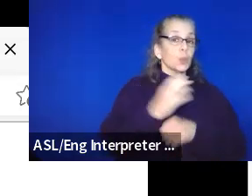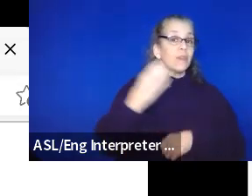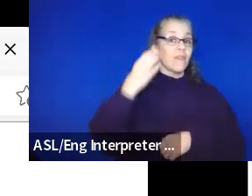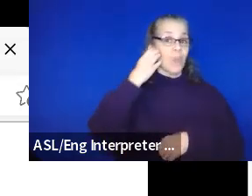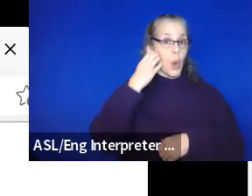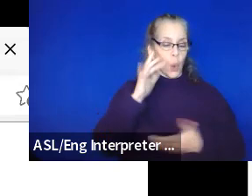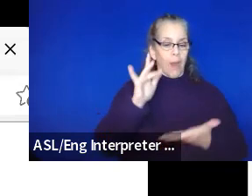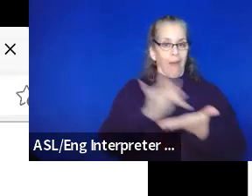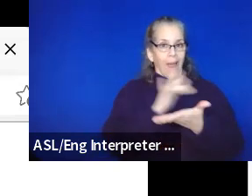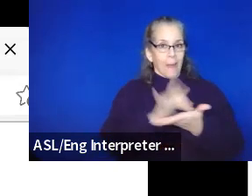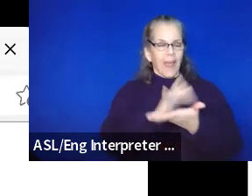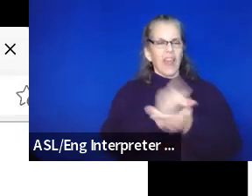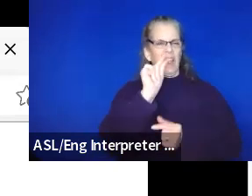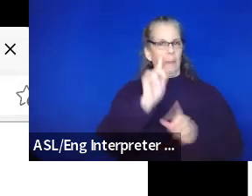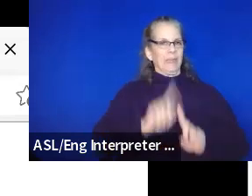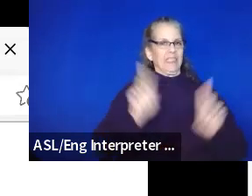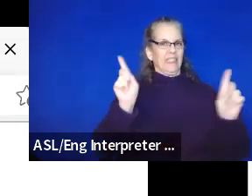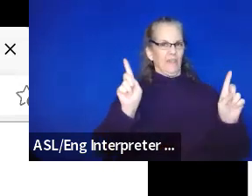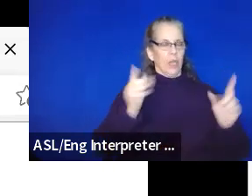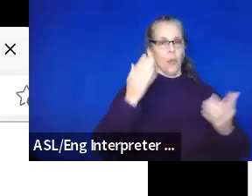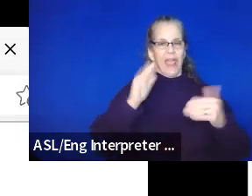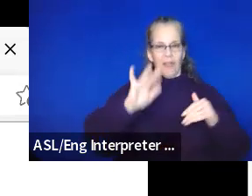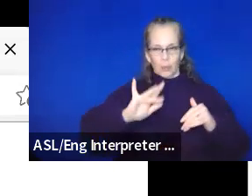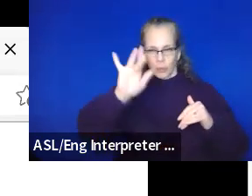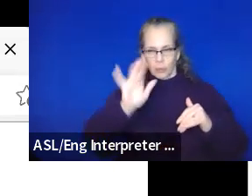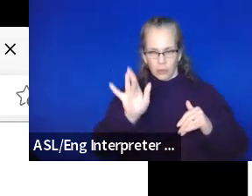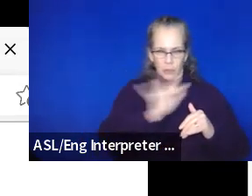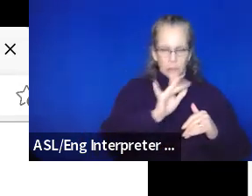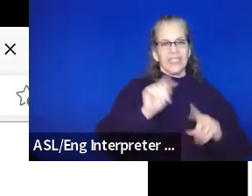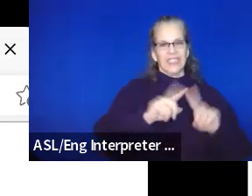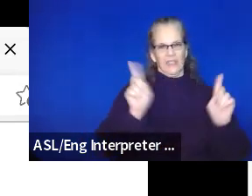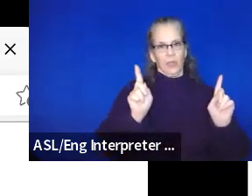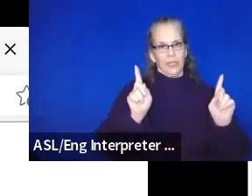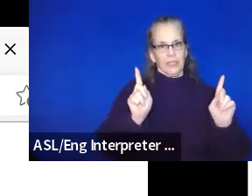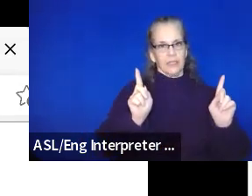and you may have to scroll between views to get to the desired one.